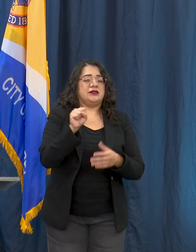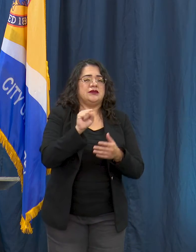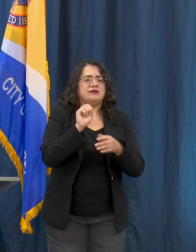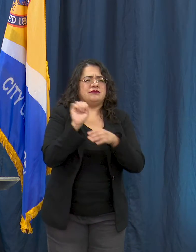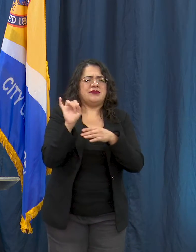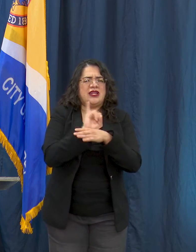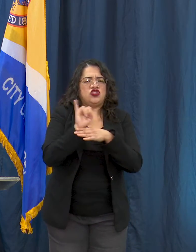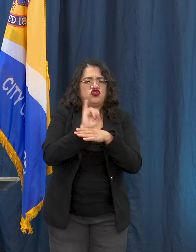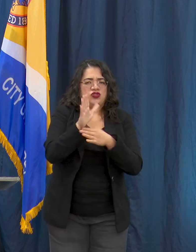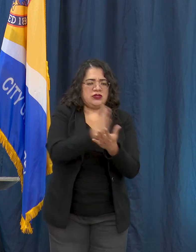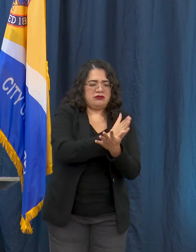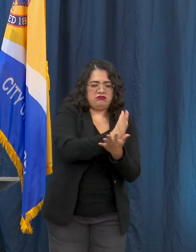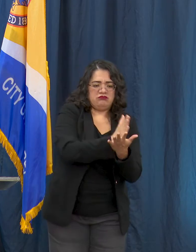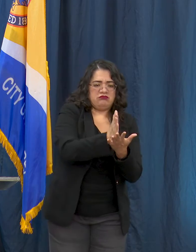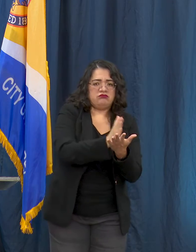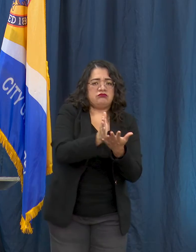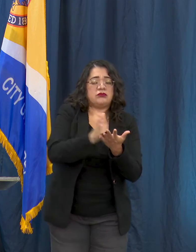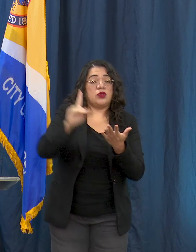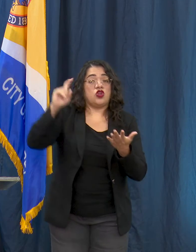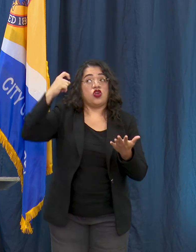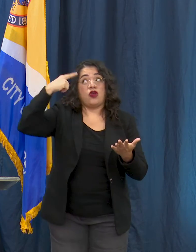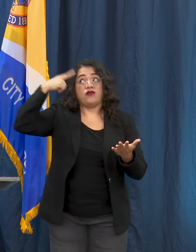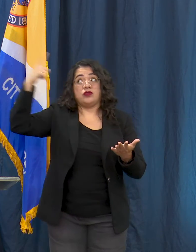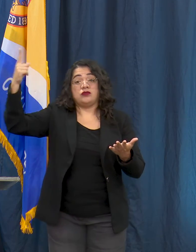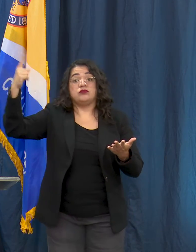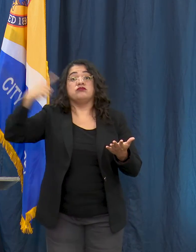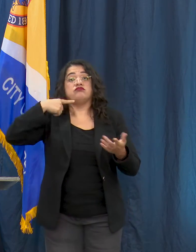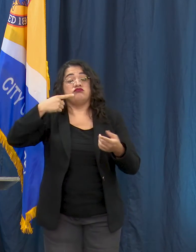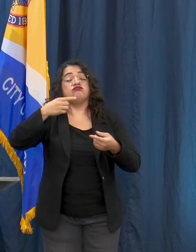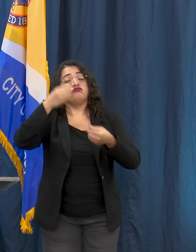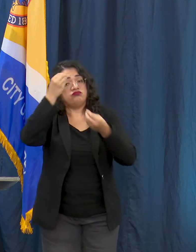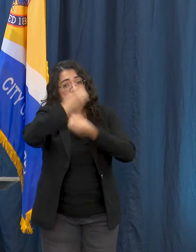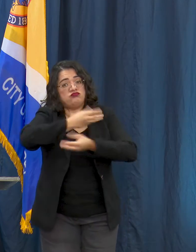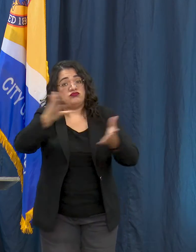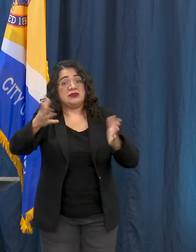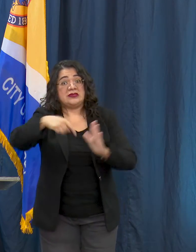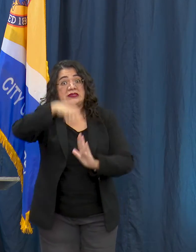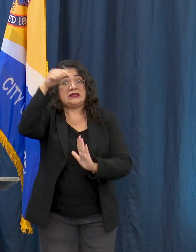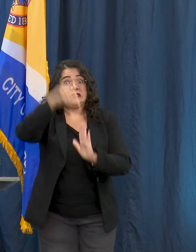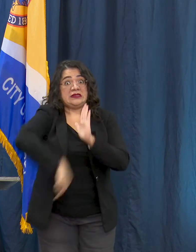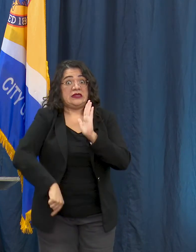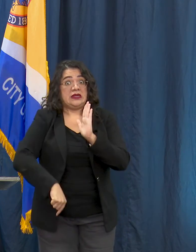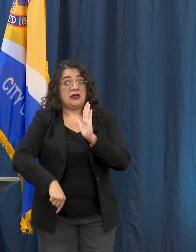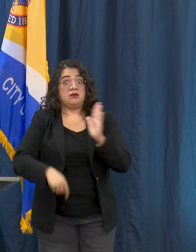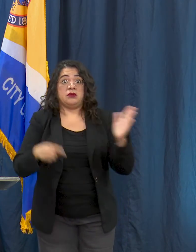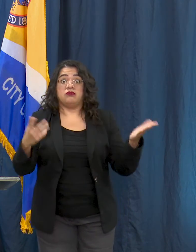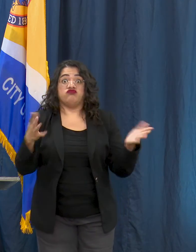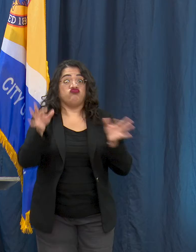said can begin to reopen. That is not an exhaustive list of what is necessarily going to reopen in Long Beach